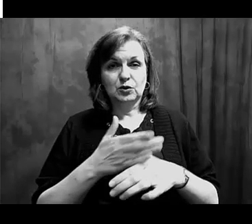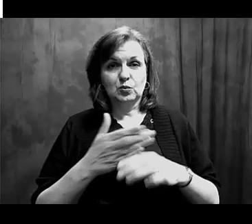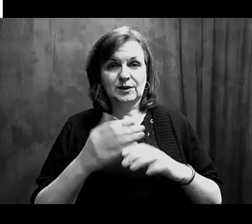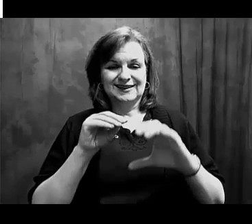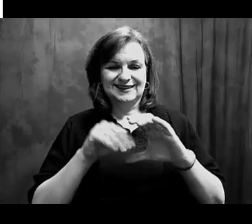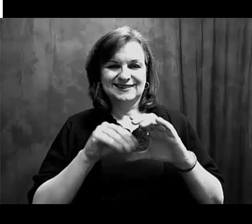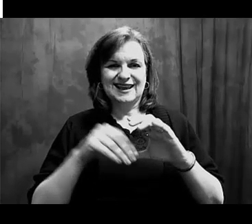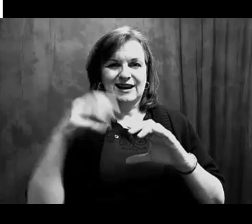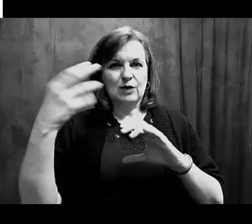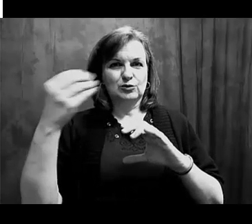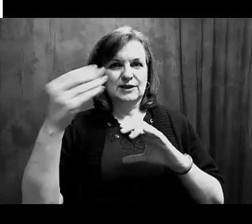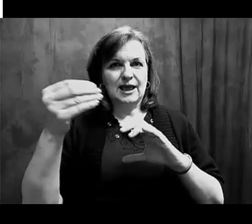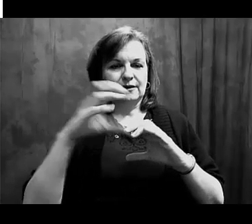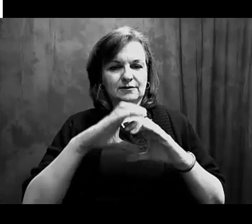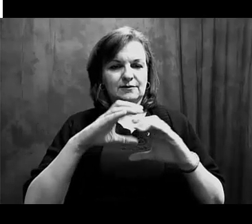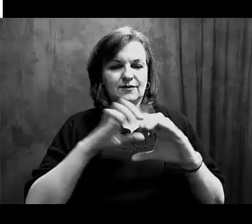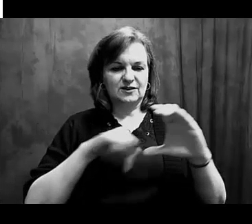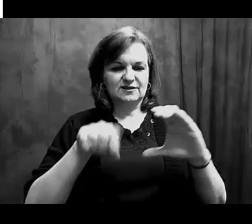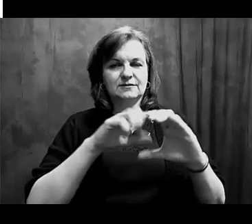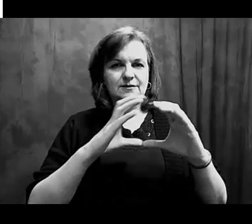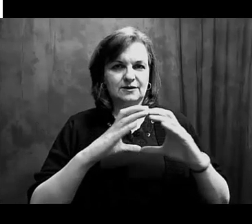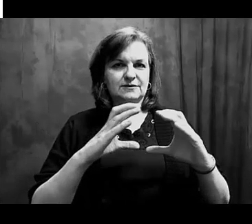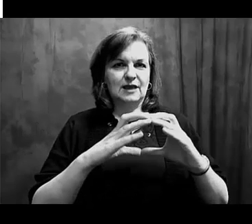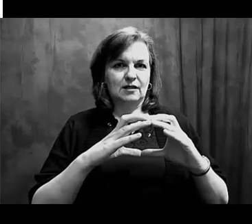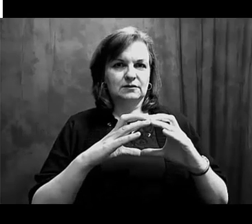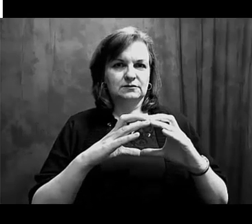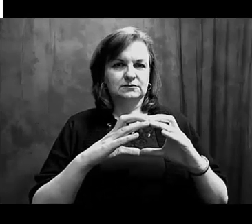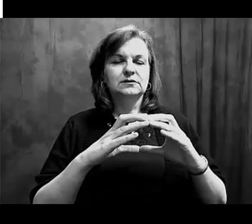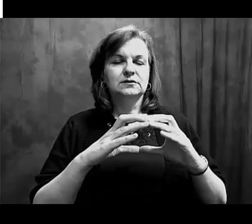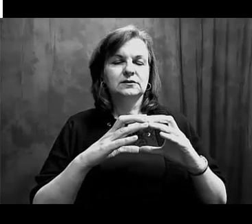inside and outside of the plasma membrane